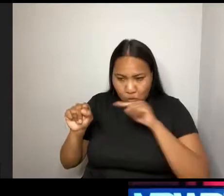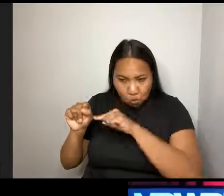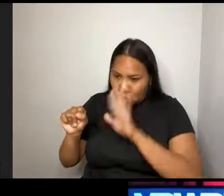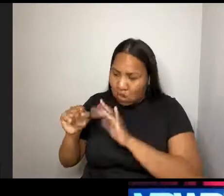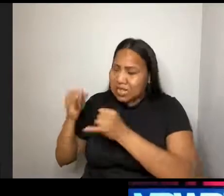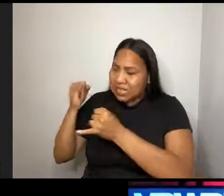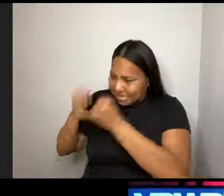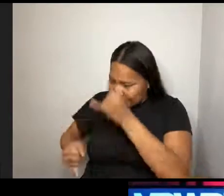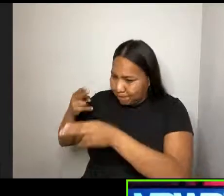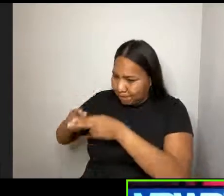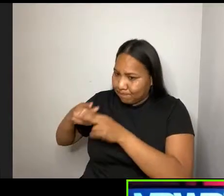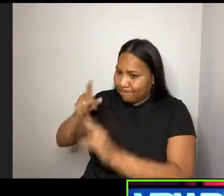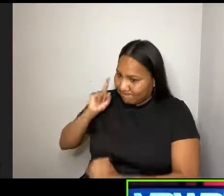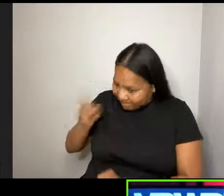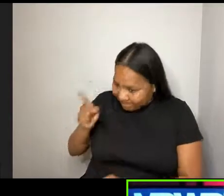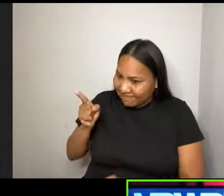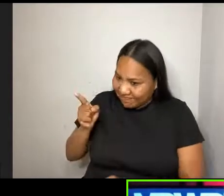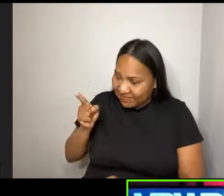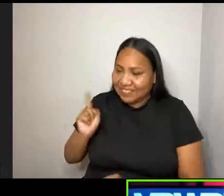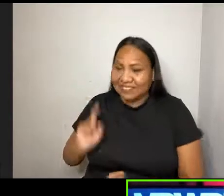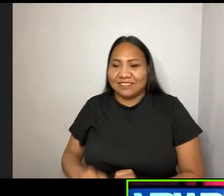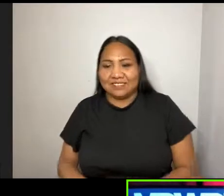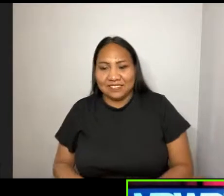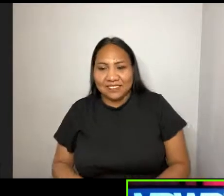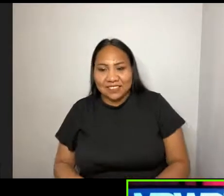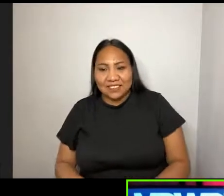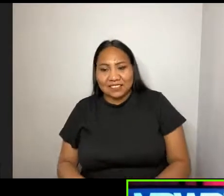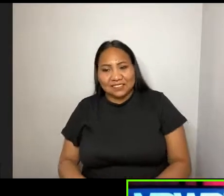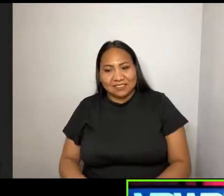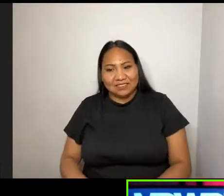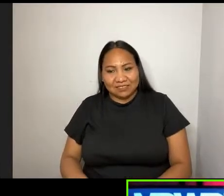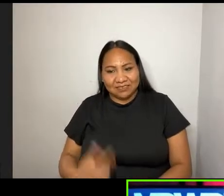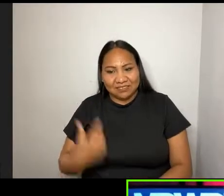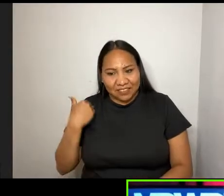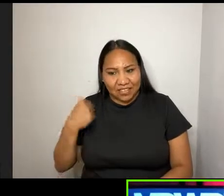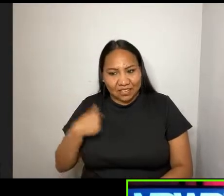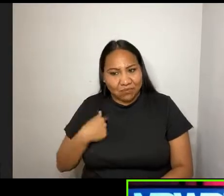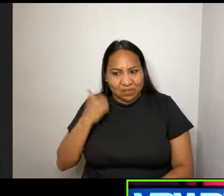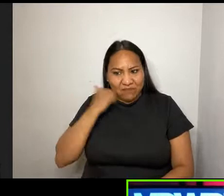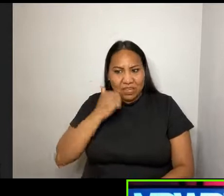That's another way I am reminded every single day that I am Native American. I get five messages a